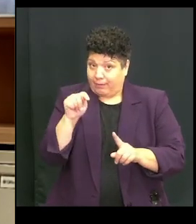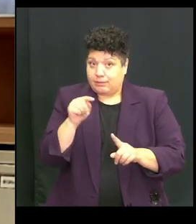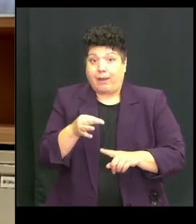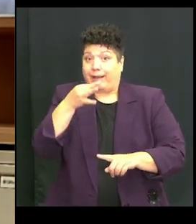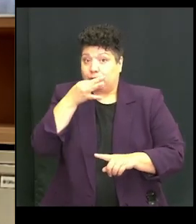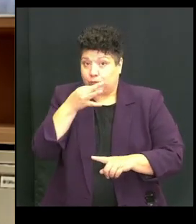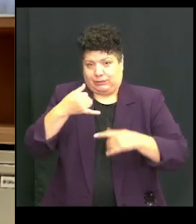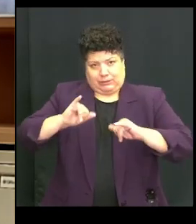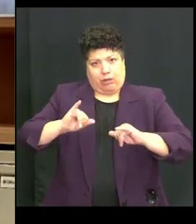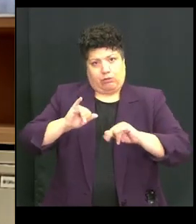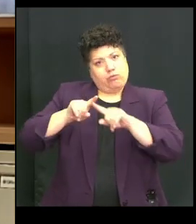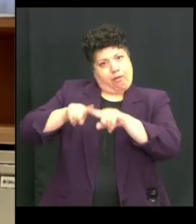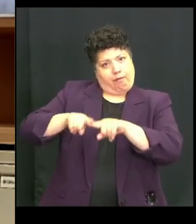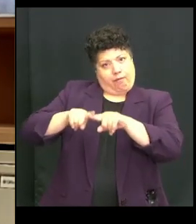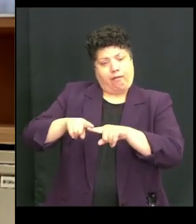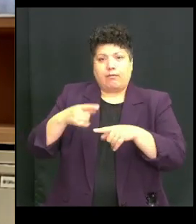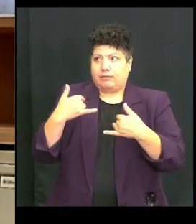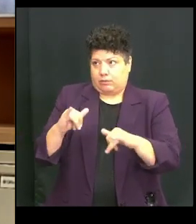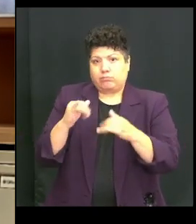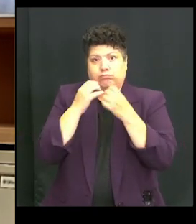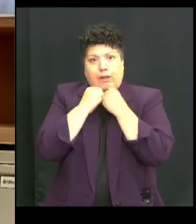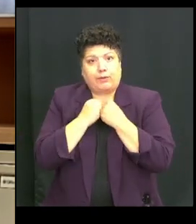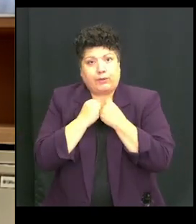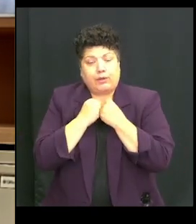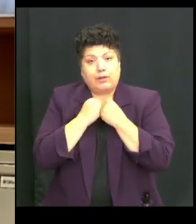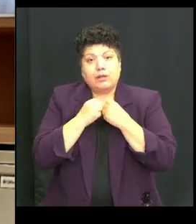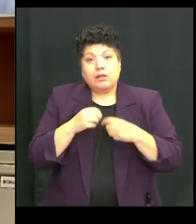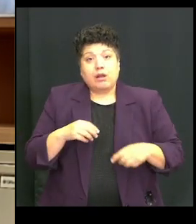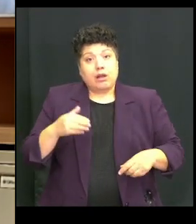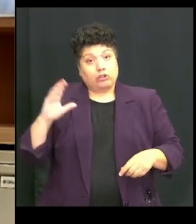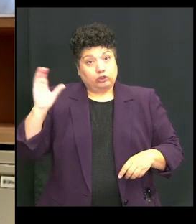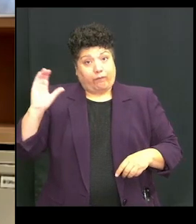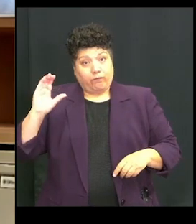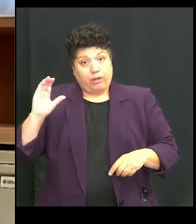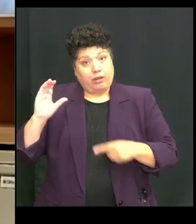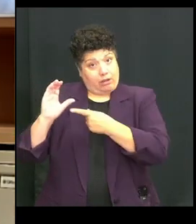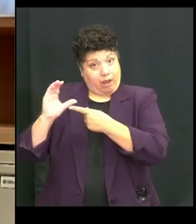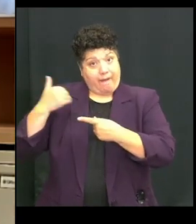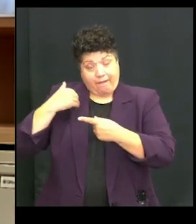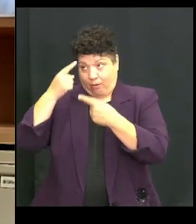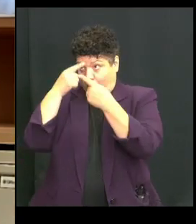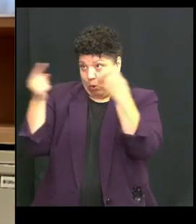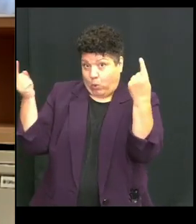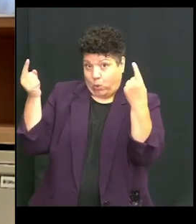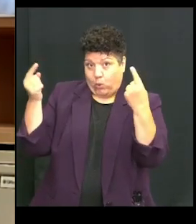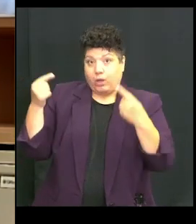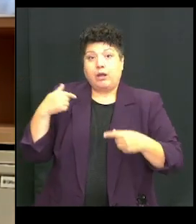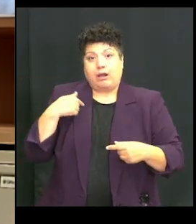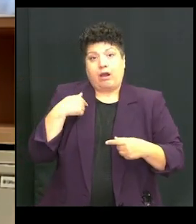Conservatives are not opposed to any of that to a strong degree in Canada.